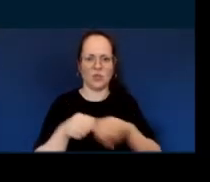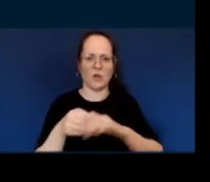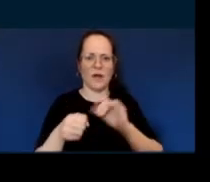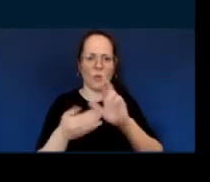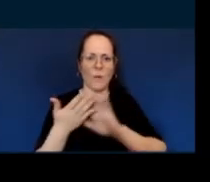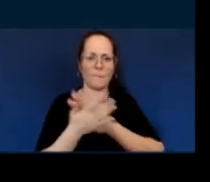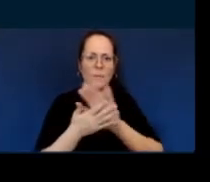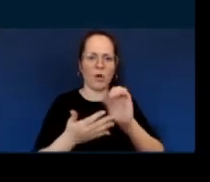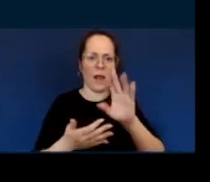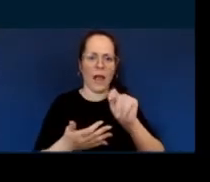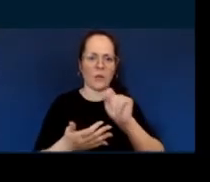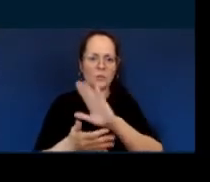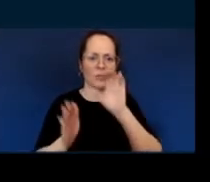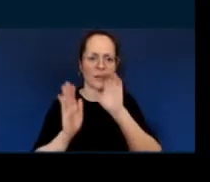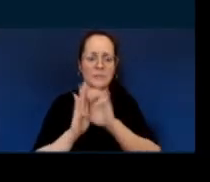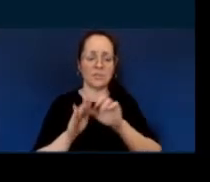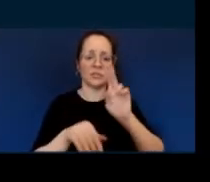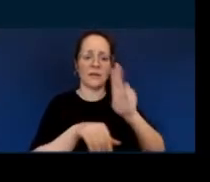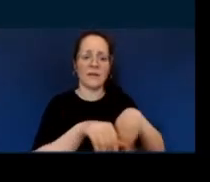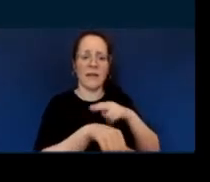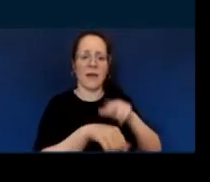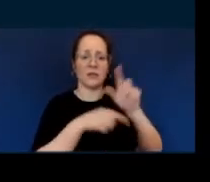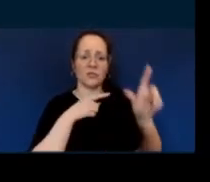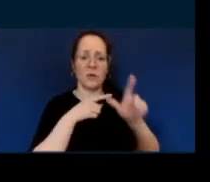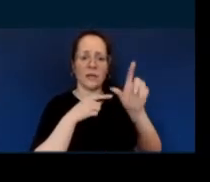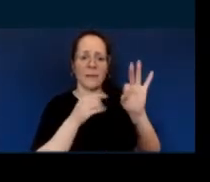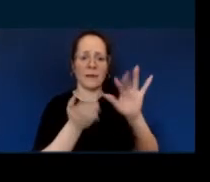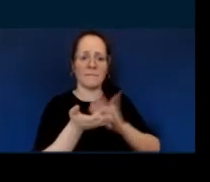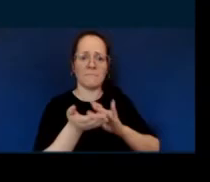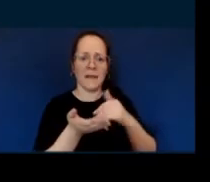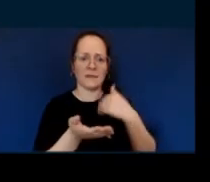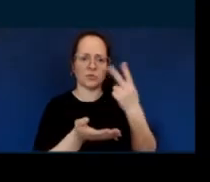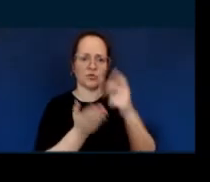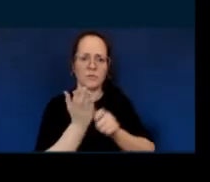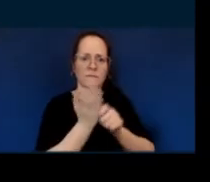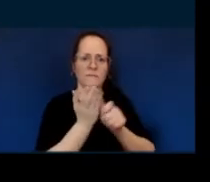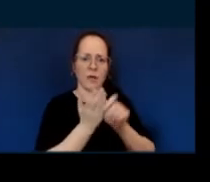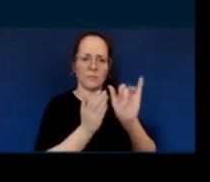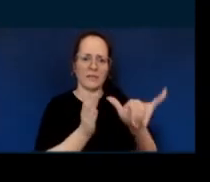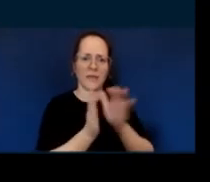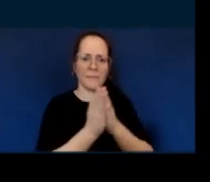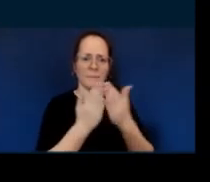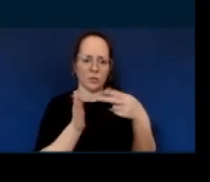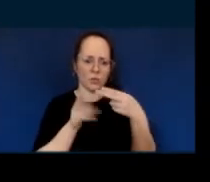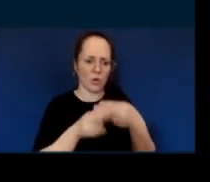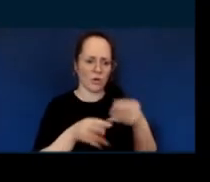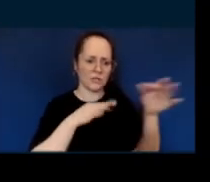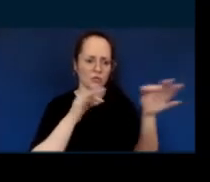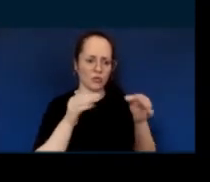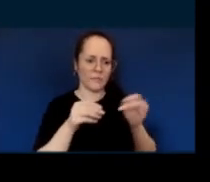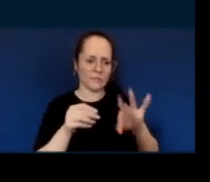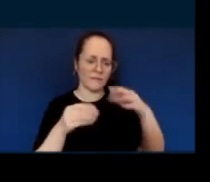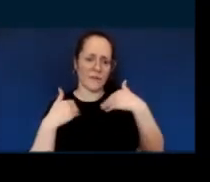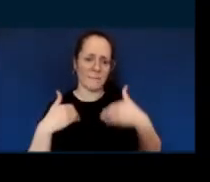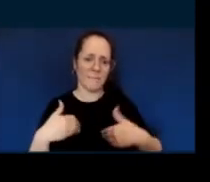THE NLM HAS 2 VOLUMES OF THIS BOOK, THE BOOK DESCRIPTION OF THE BODY OF MAN THAT ILLUSTRATE THIS POINT.